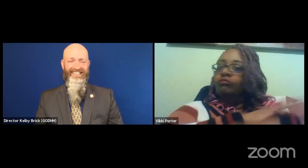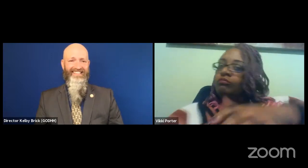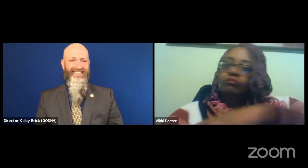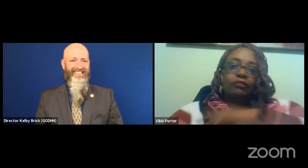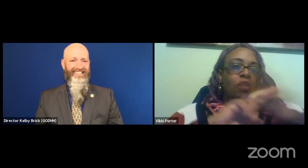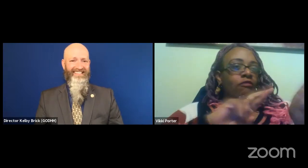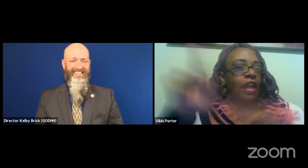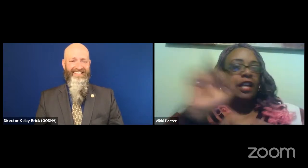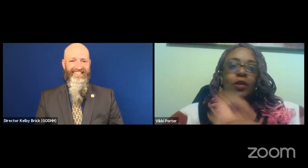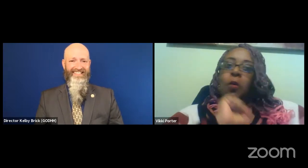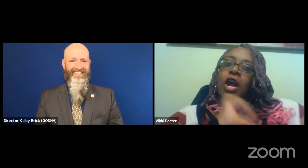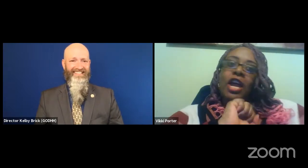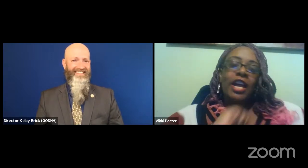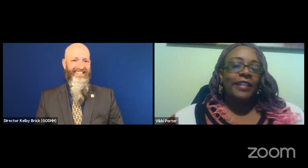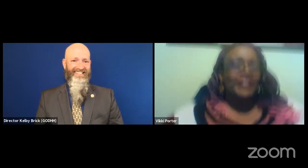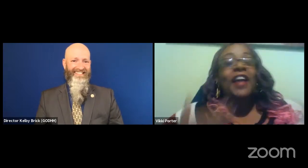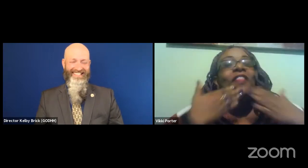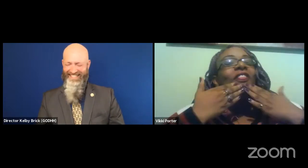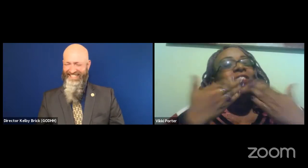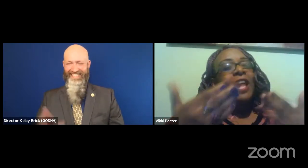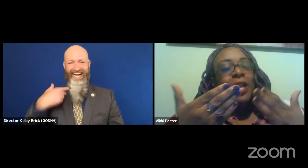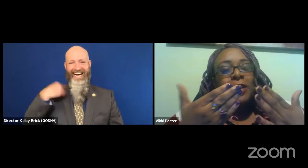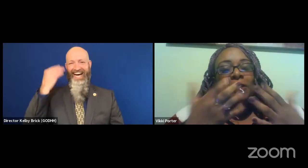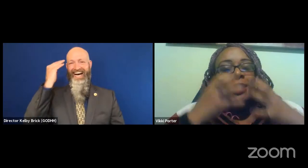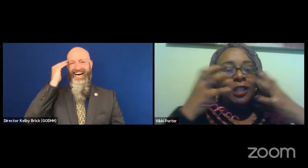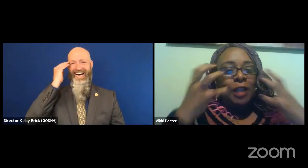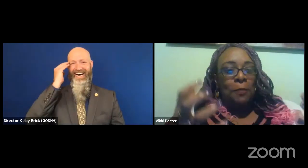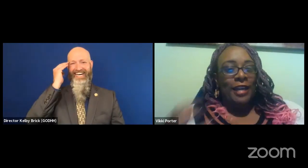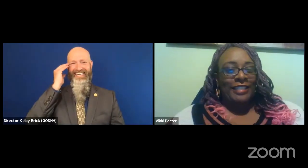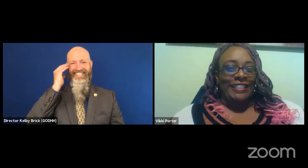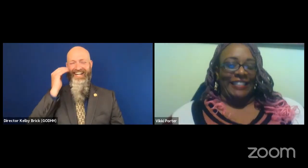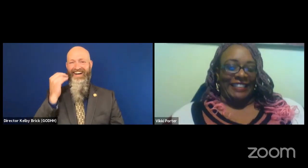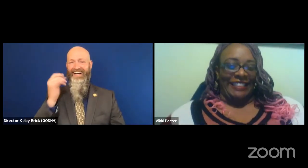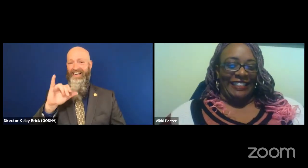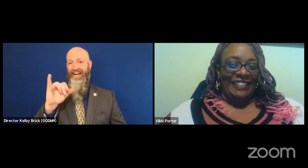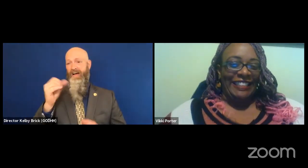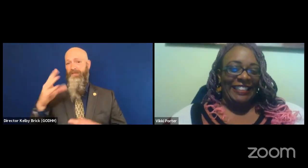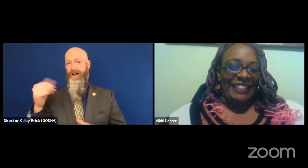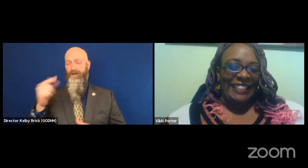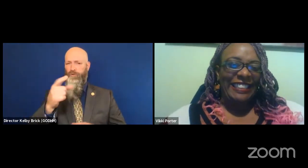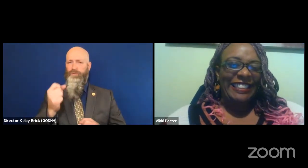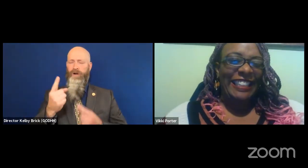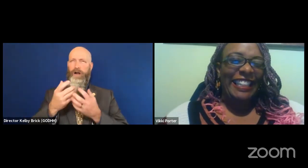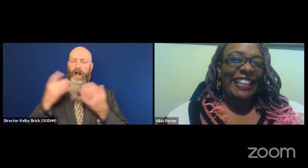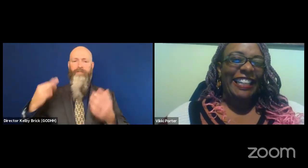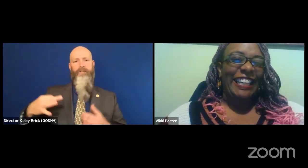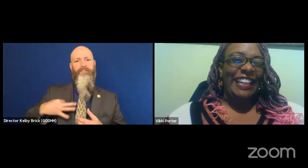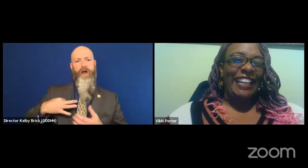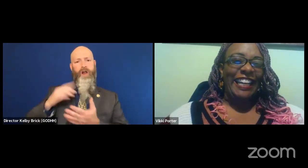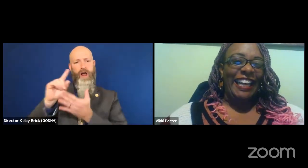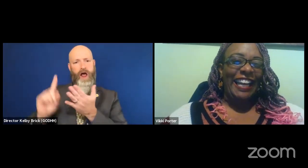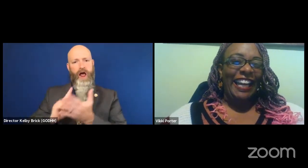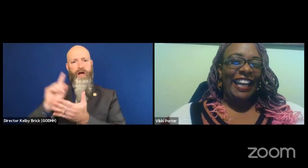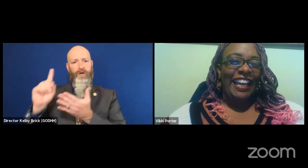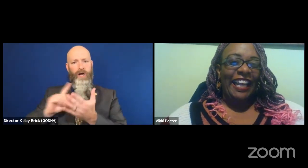here. I'm going to continue to move forward. I'm always ready to take on the next challenge. So thank you so, so much. KELBY BRICK: I know you are. You inspire not